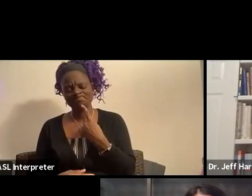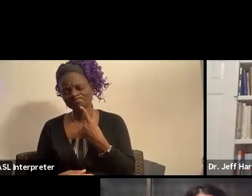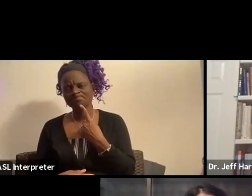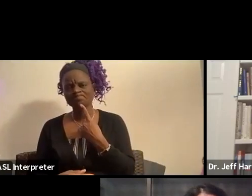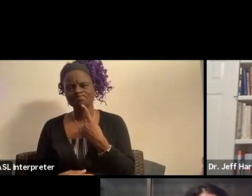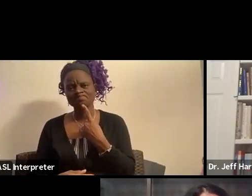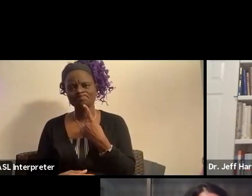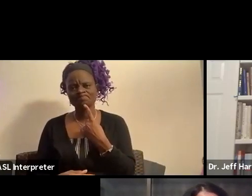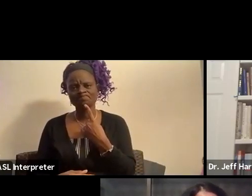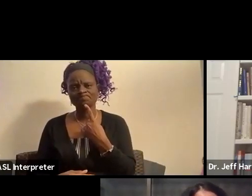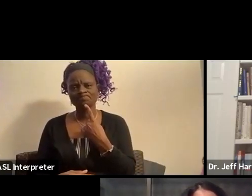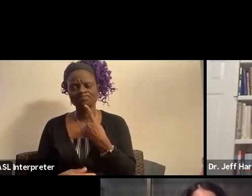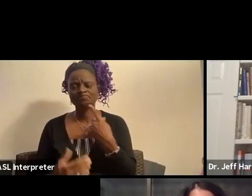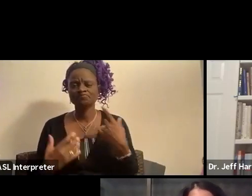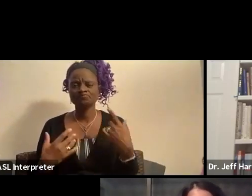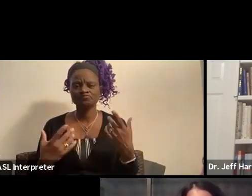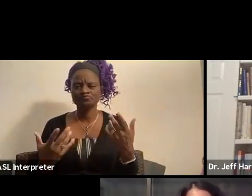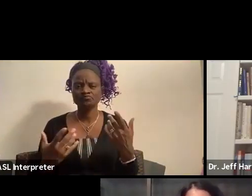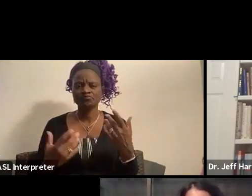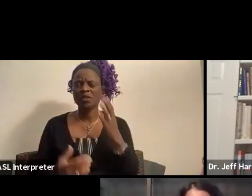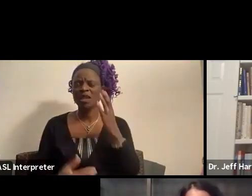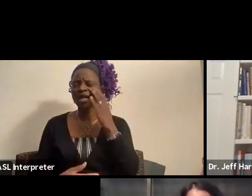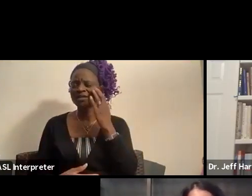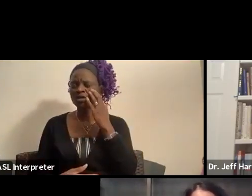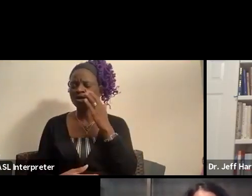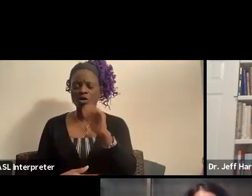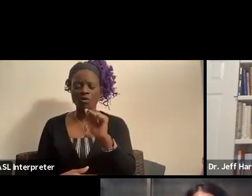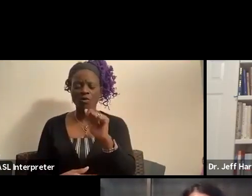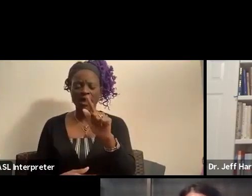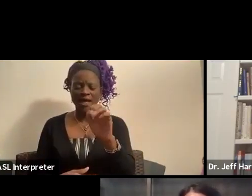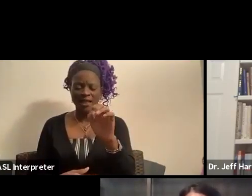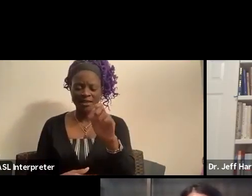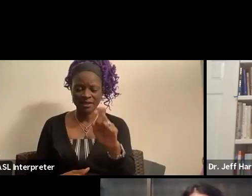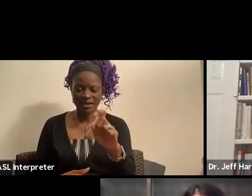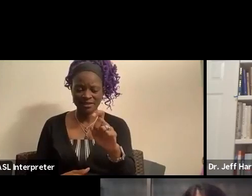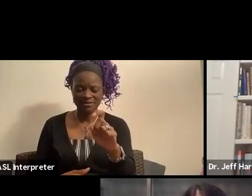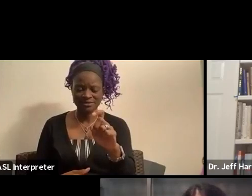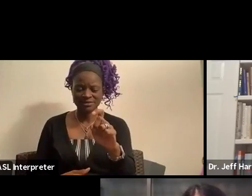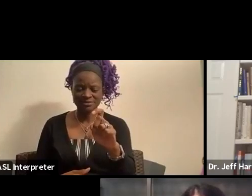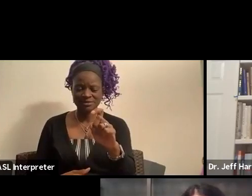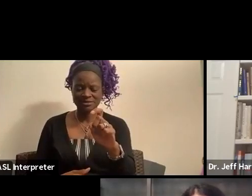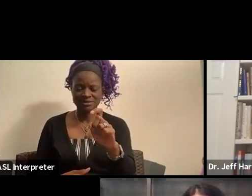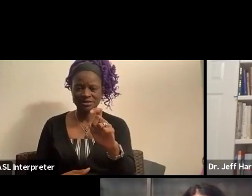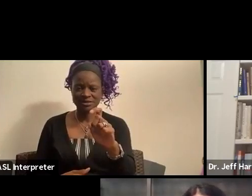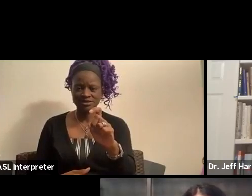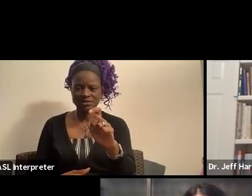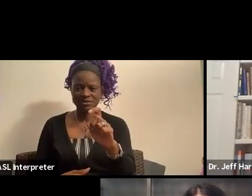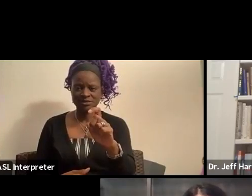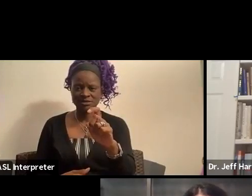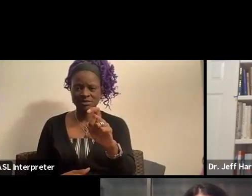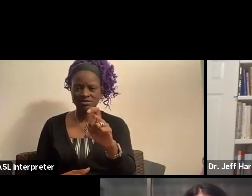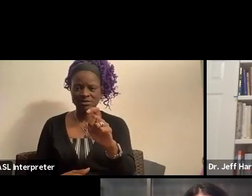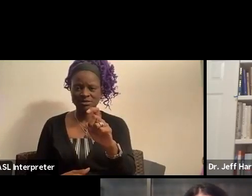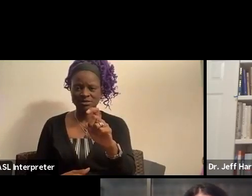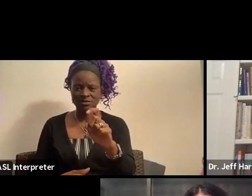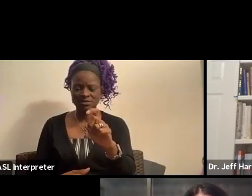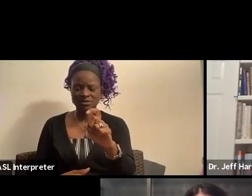I know, Alex, it came out that Alex, Azar's announcement of